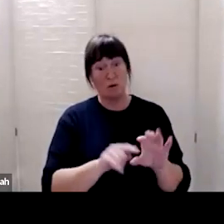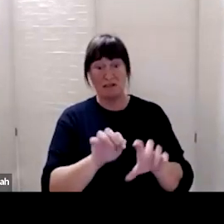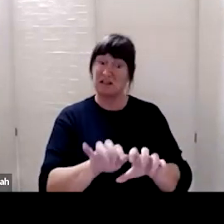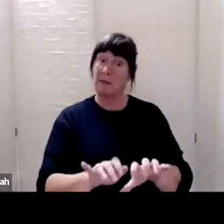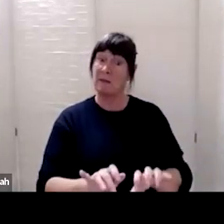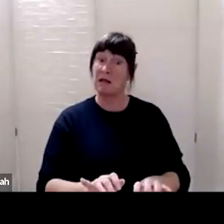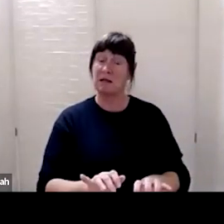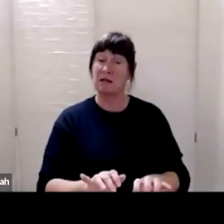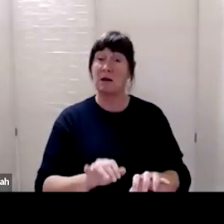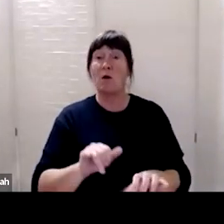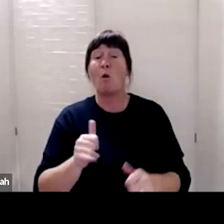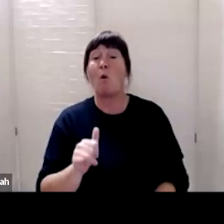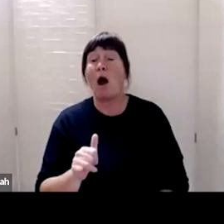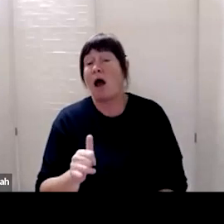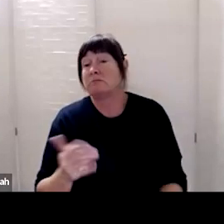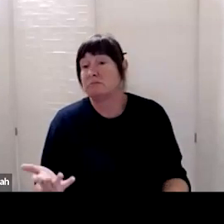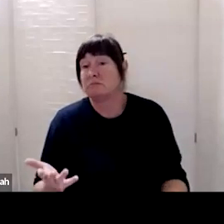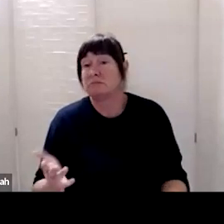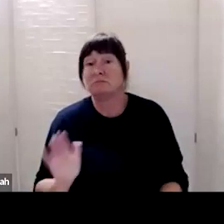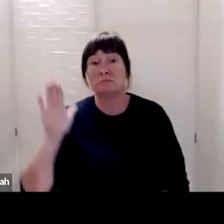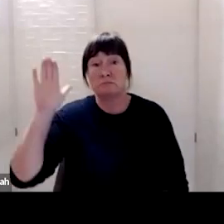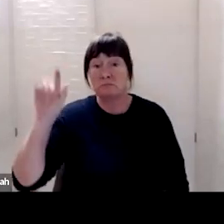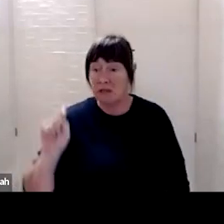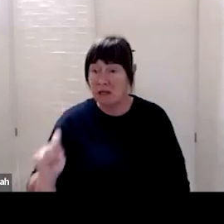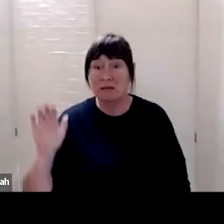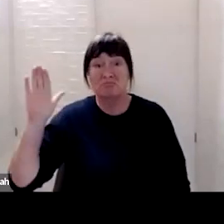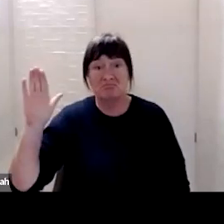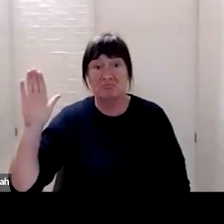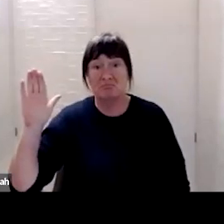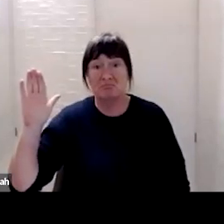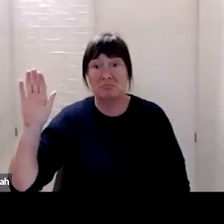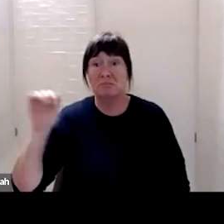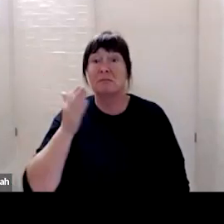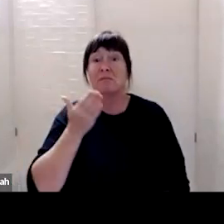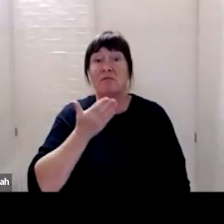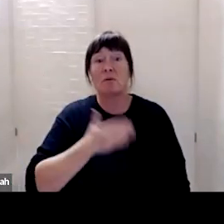or feel free to raise your hand if you prefer to ask it yourself,